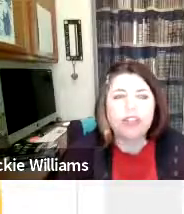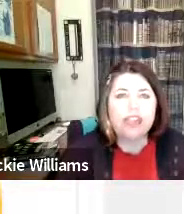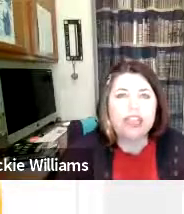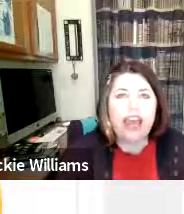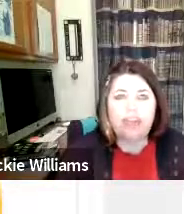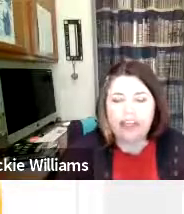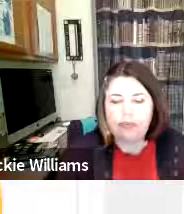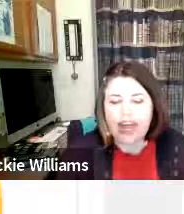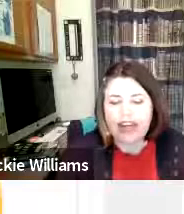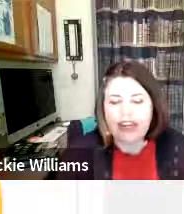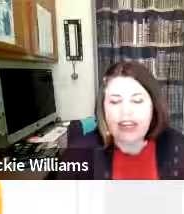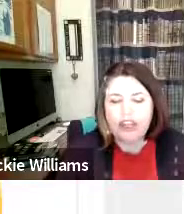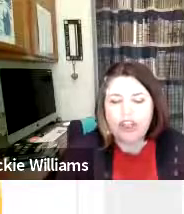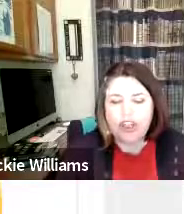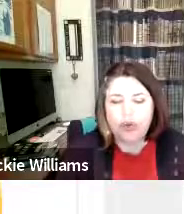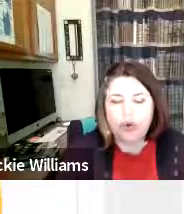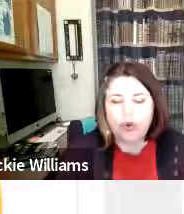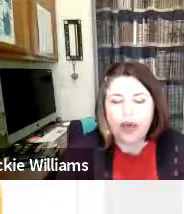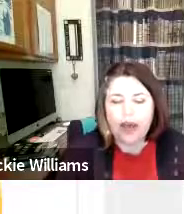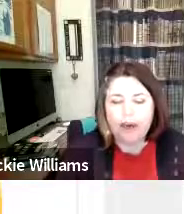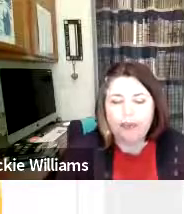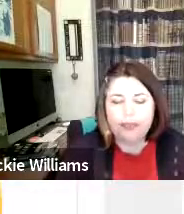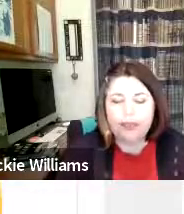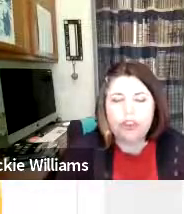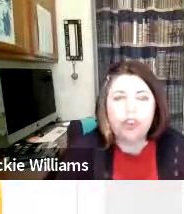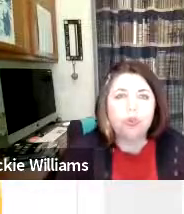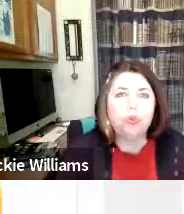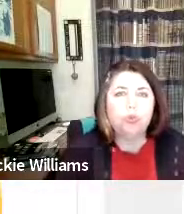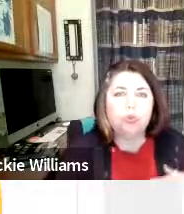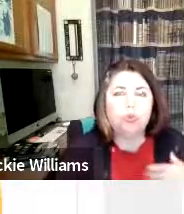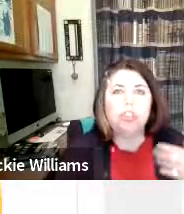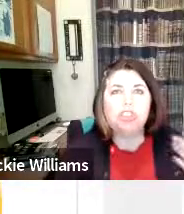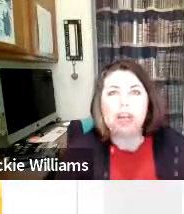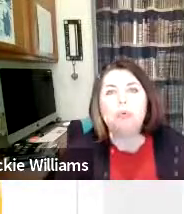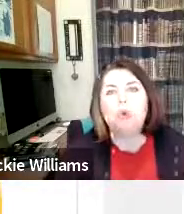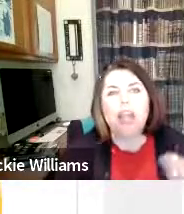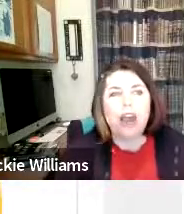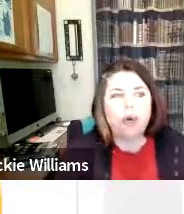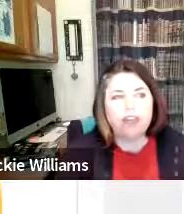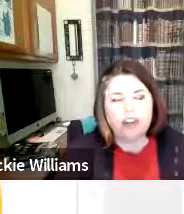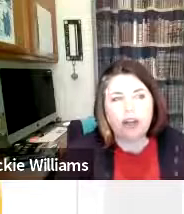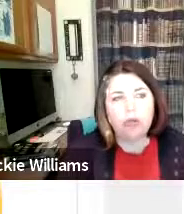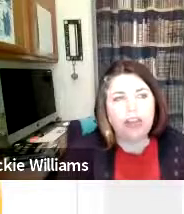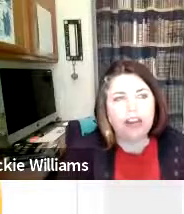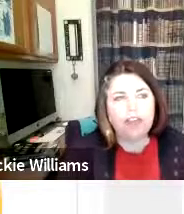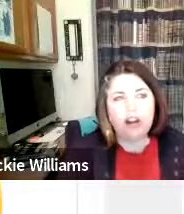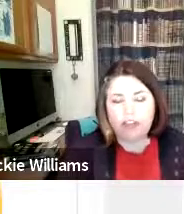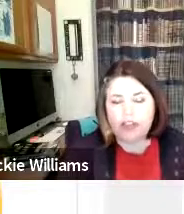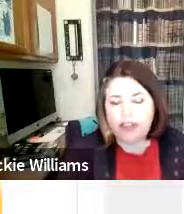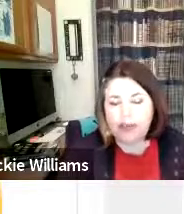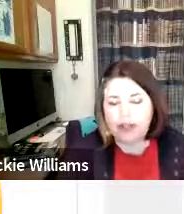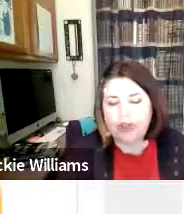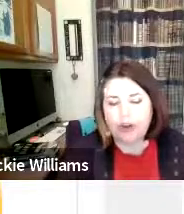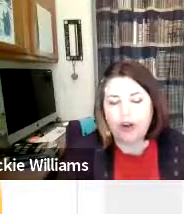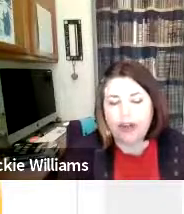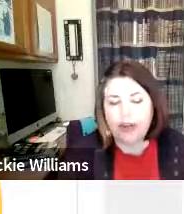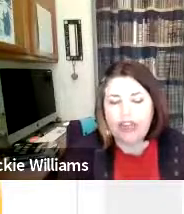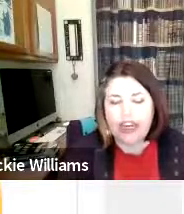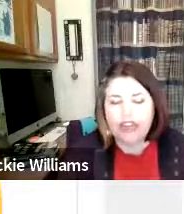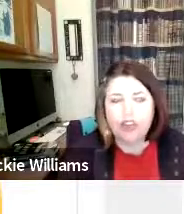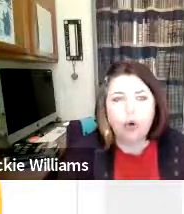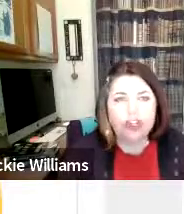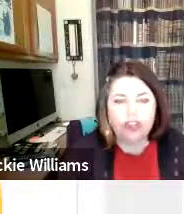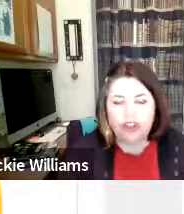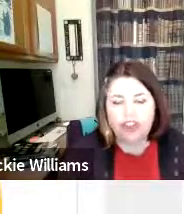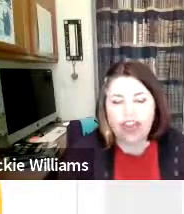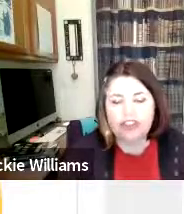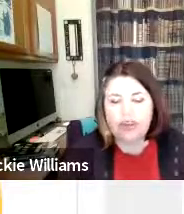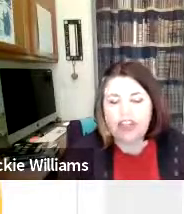using that feedback to to to shape what our final plan for our First Year Experience Program is going to look like. So we've